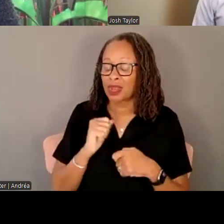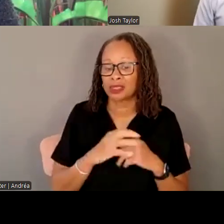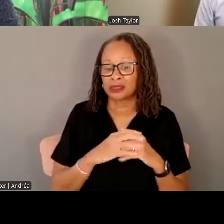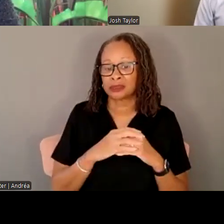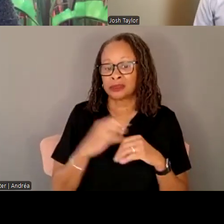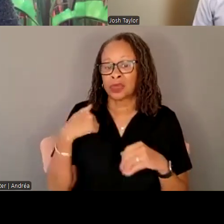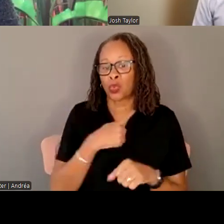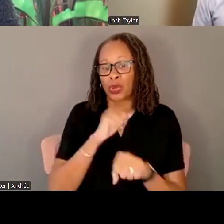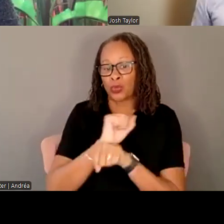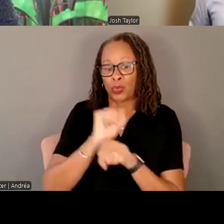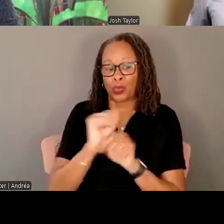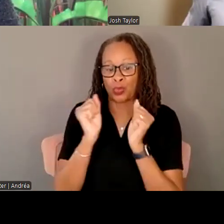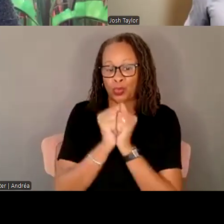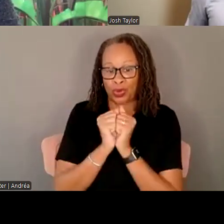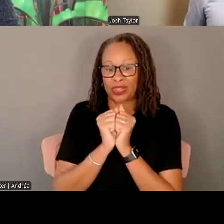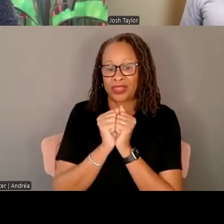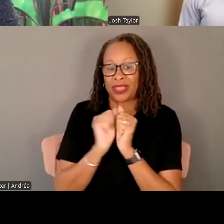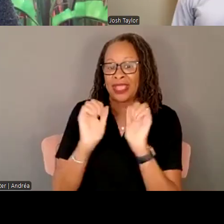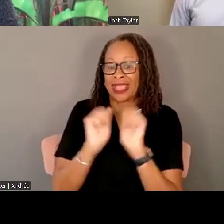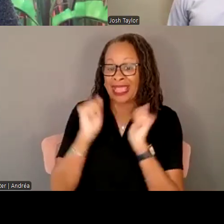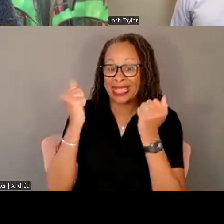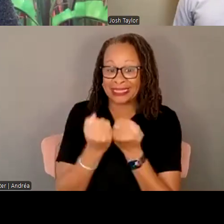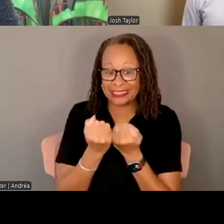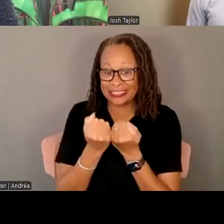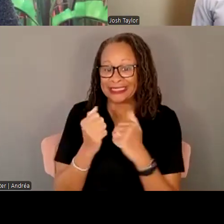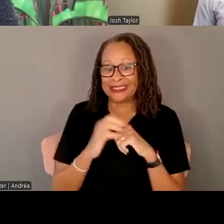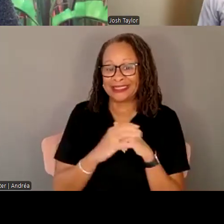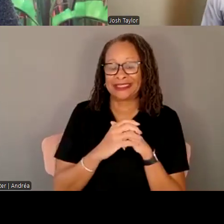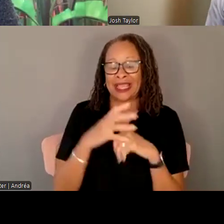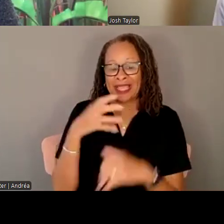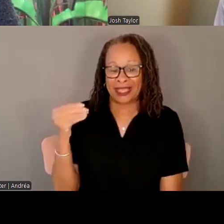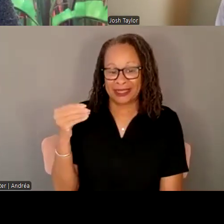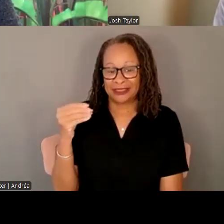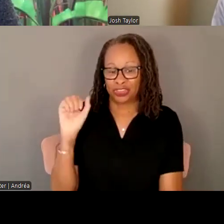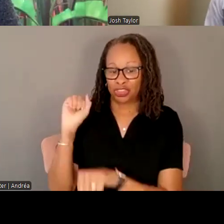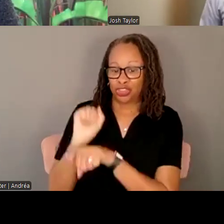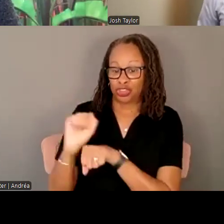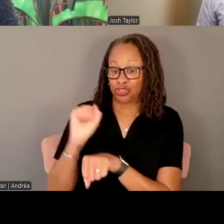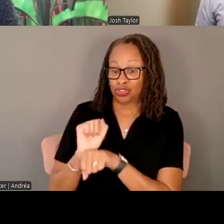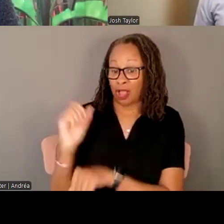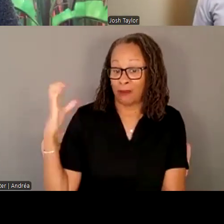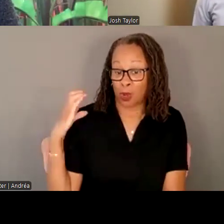with the agencies and job coaching, I think, is kind of, like,